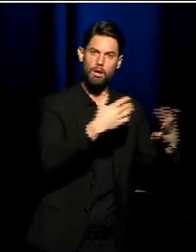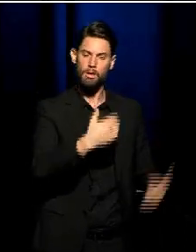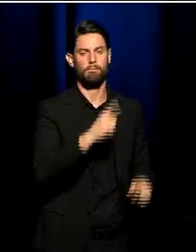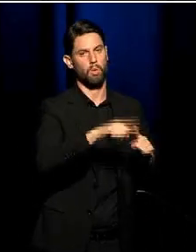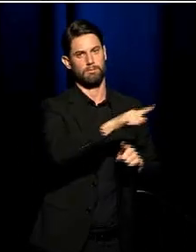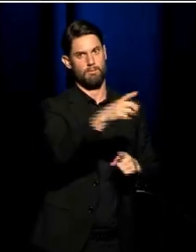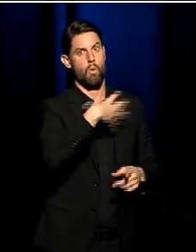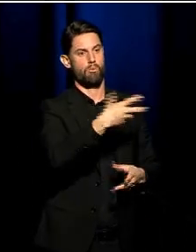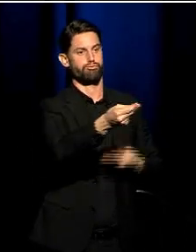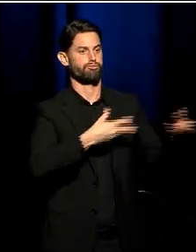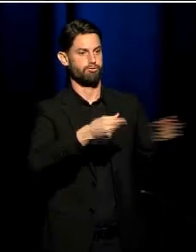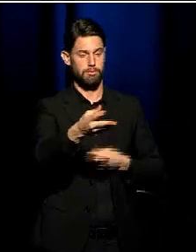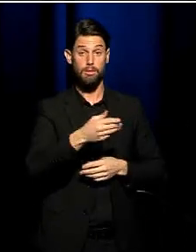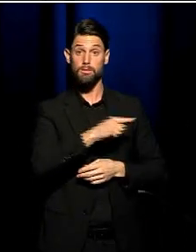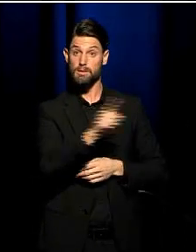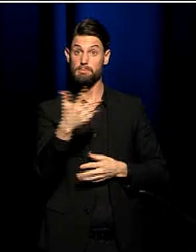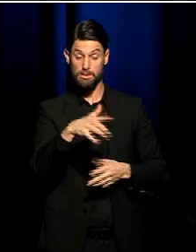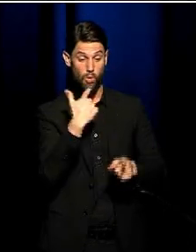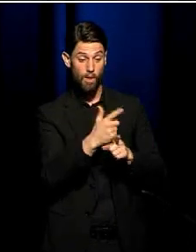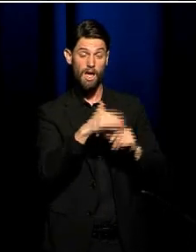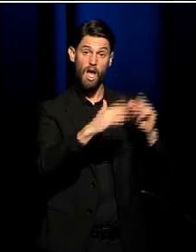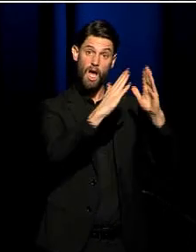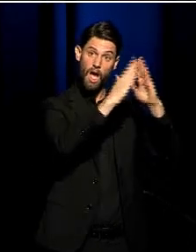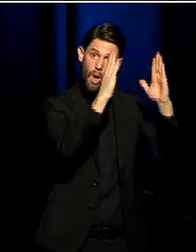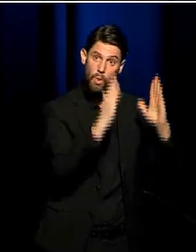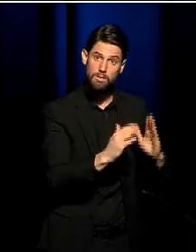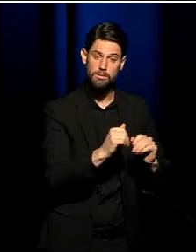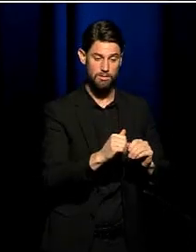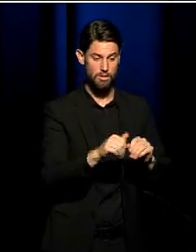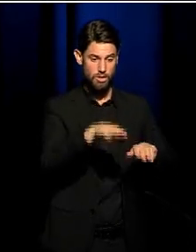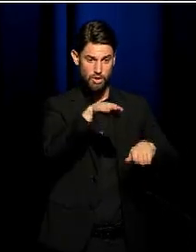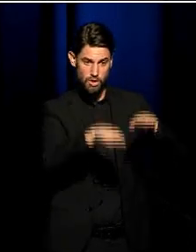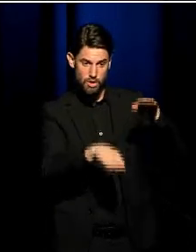submission thus far are housing justice and health. Council assisting and the